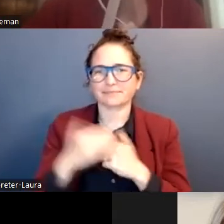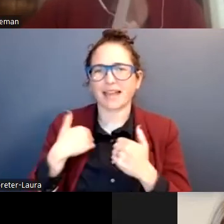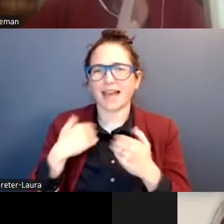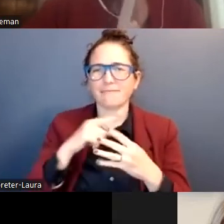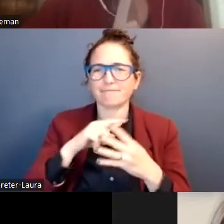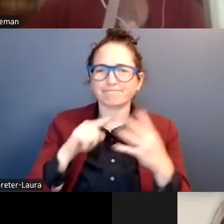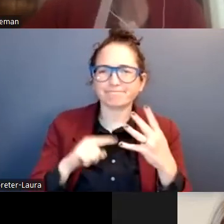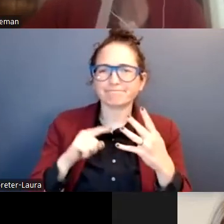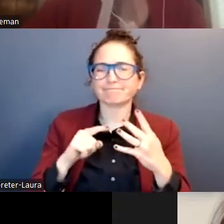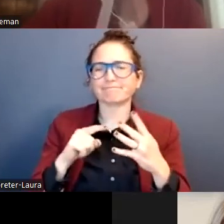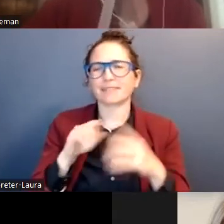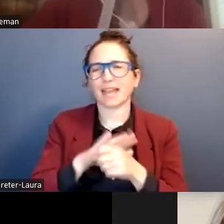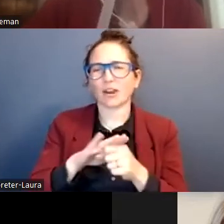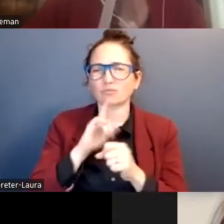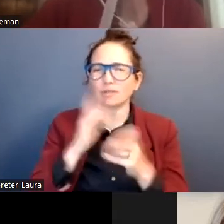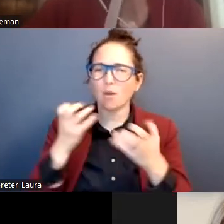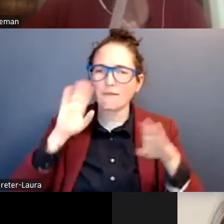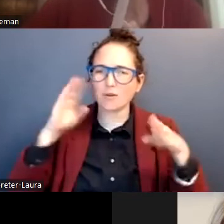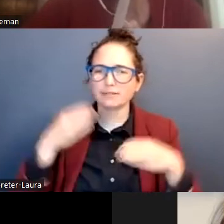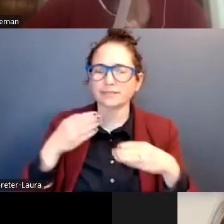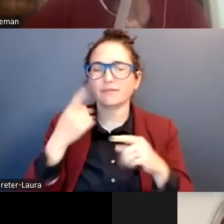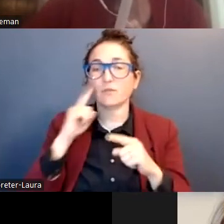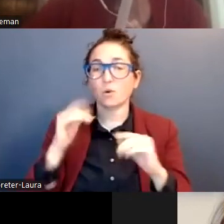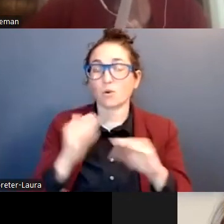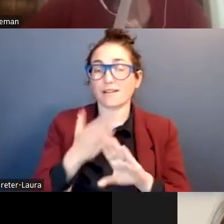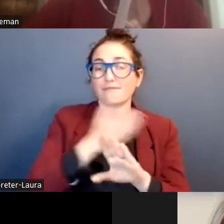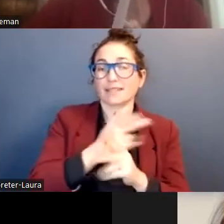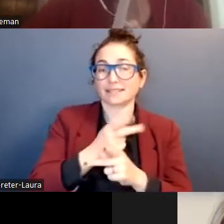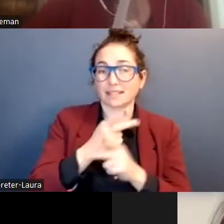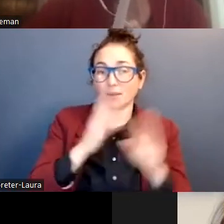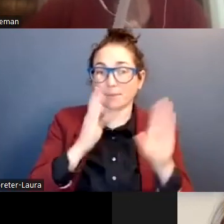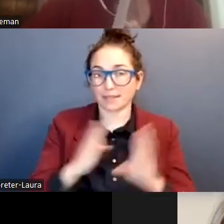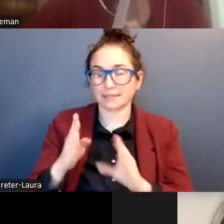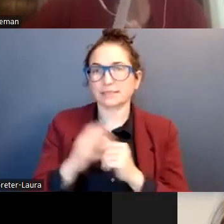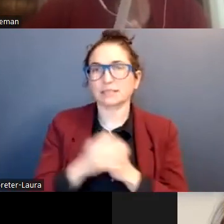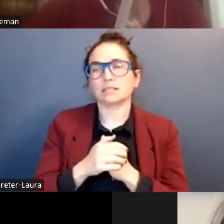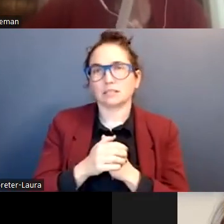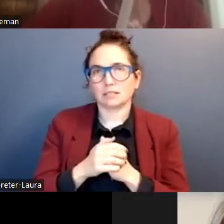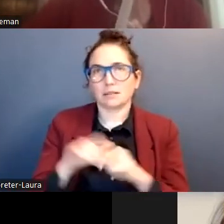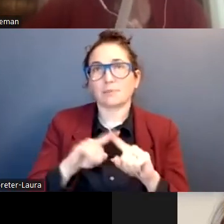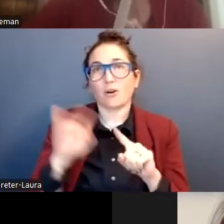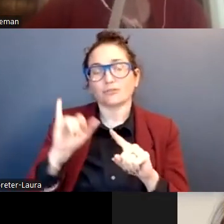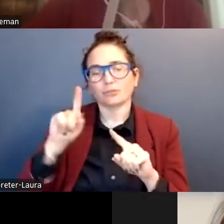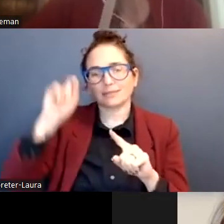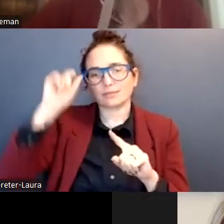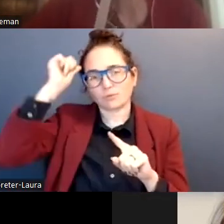on in terms of advanced care planning. But we should also remember on the continent I